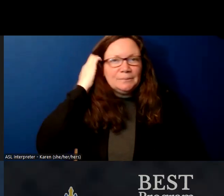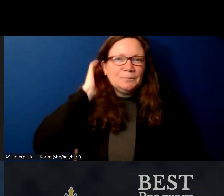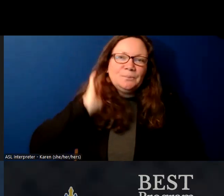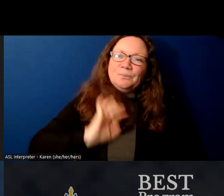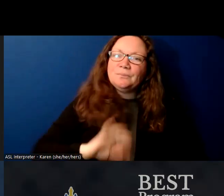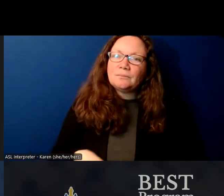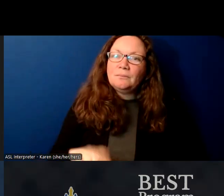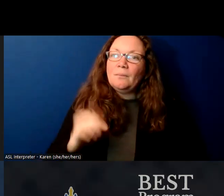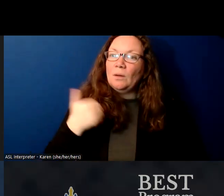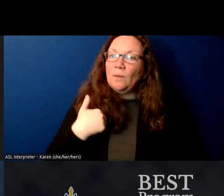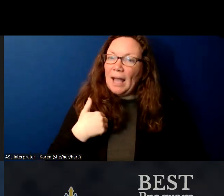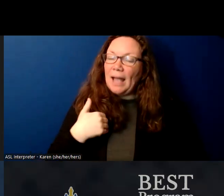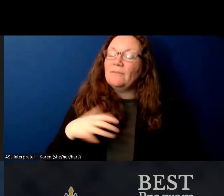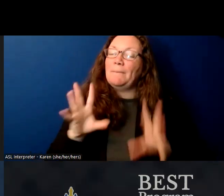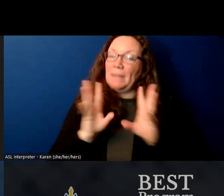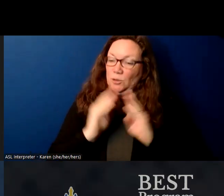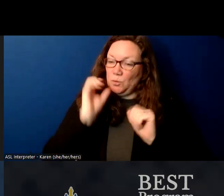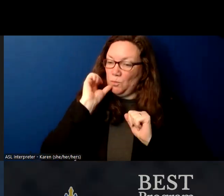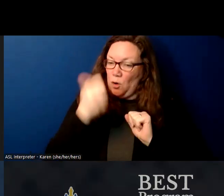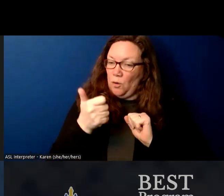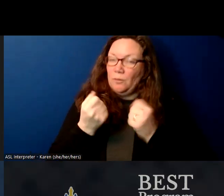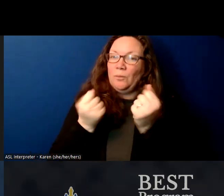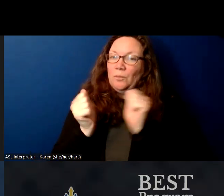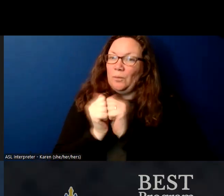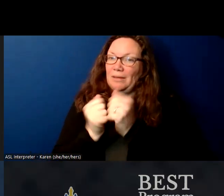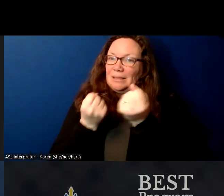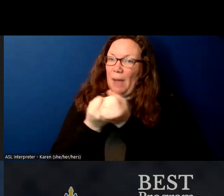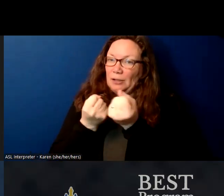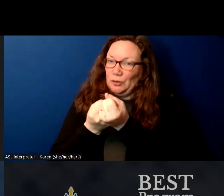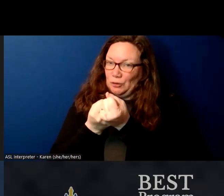which is at a very high level, and to get their final approval to begin